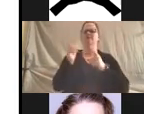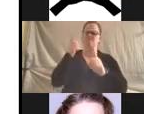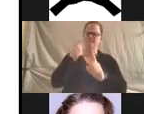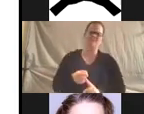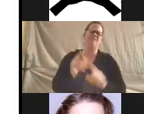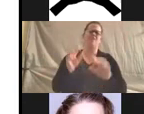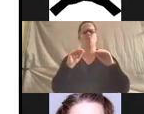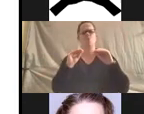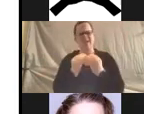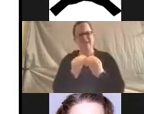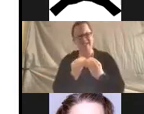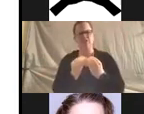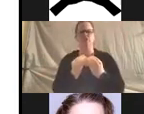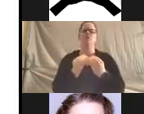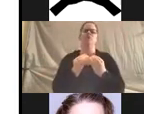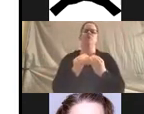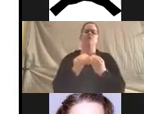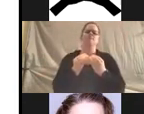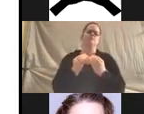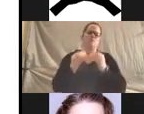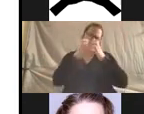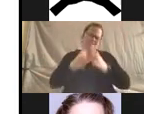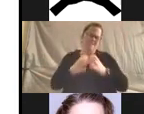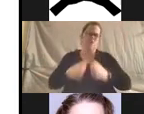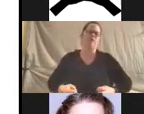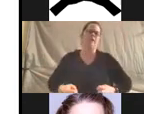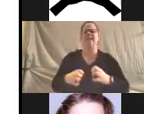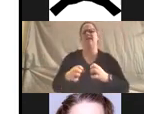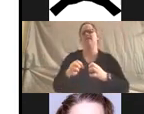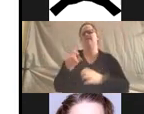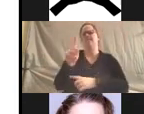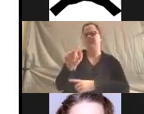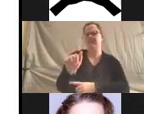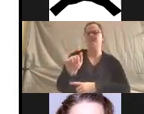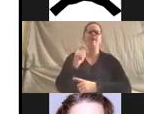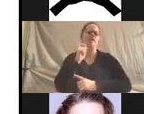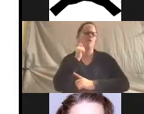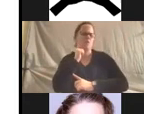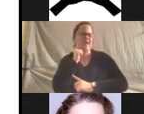or disaggregating data by race and ethnicity or assuring culturally